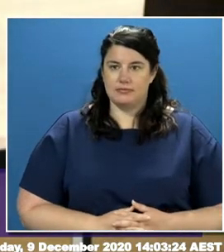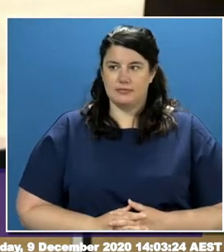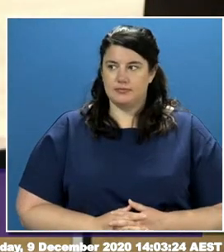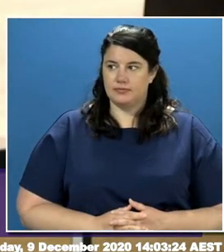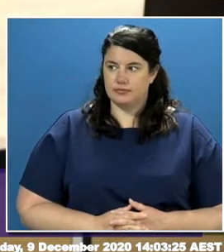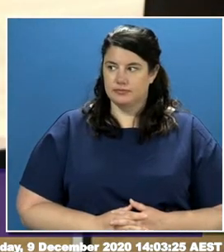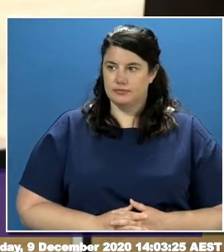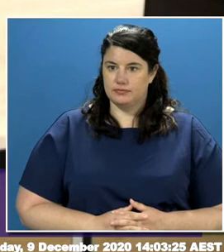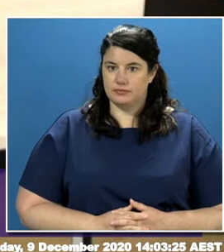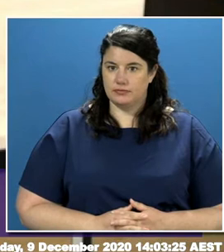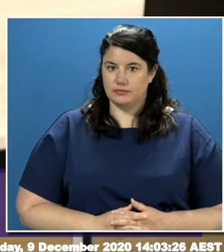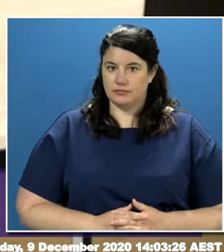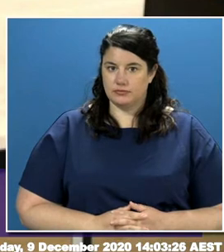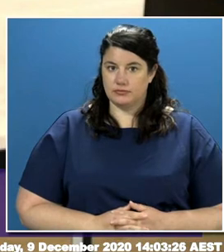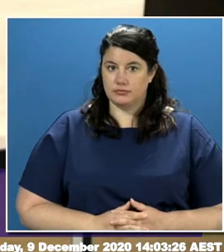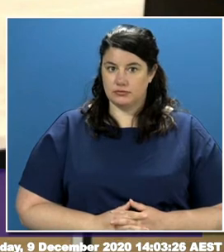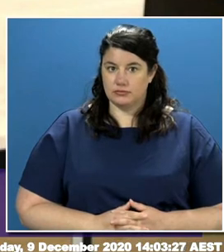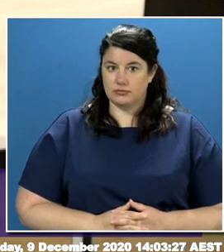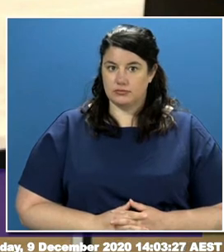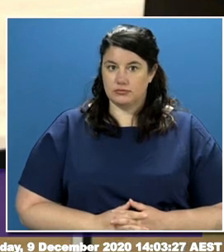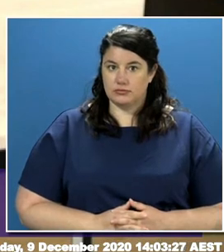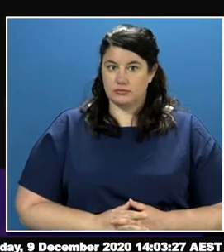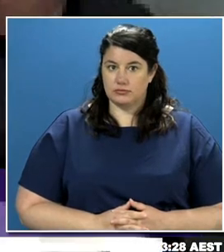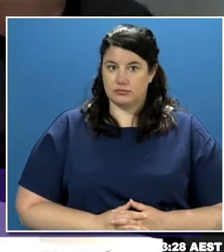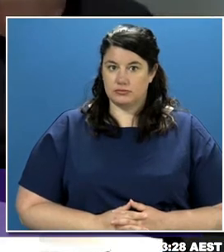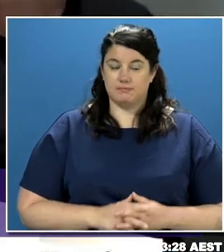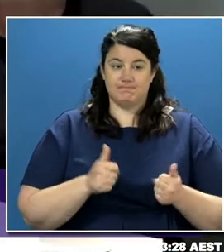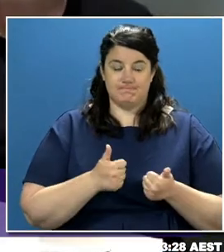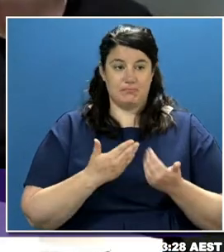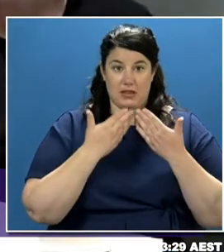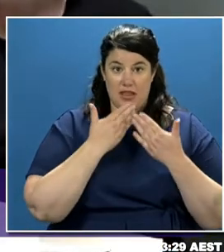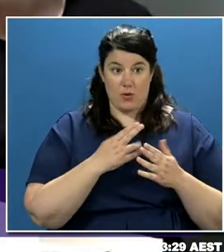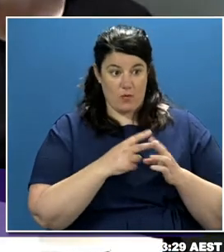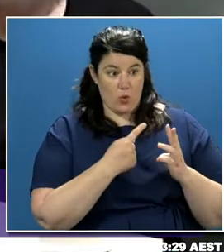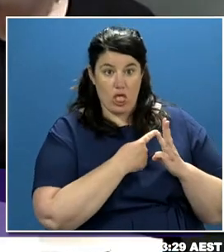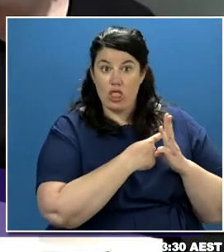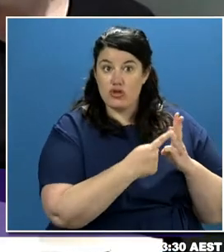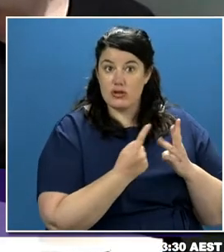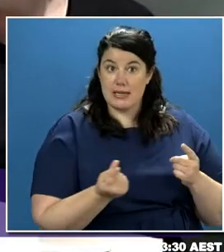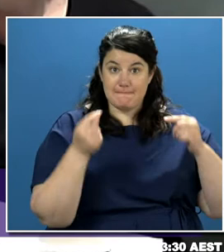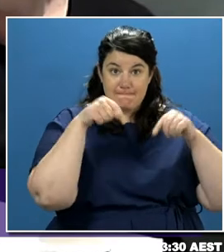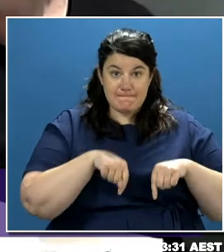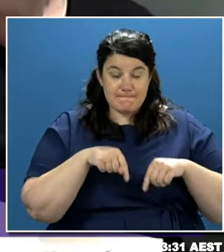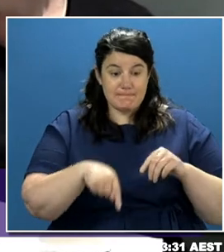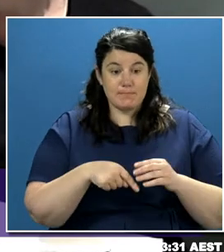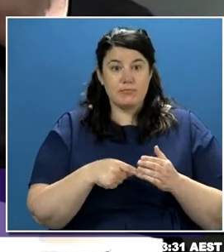Yes, thank you. Thank you all three of you, for coming to the Royal Commission, at least